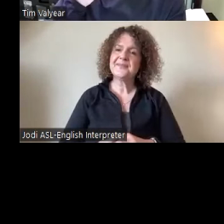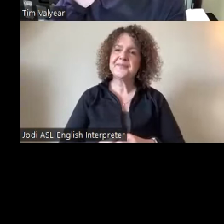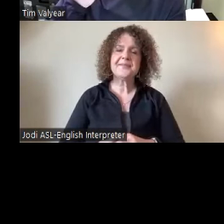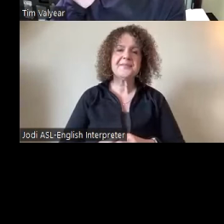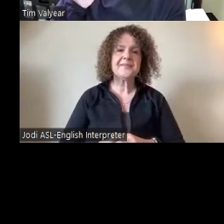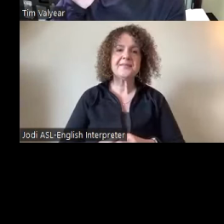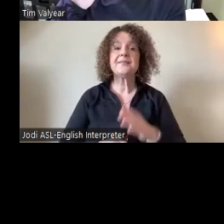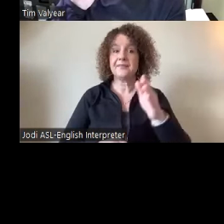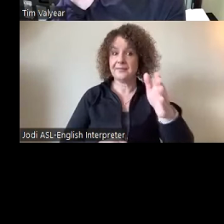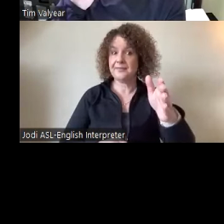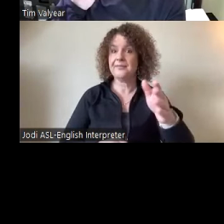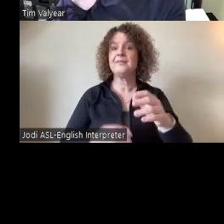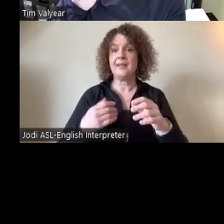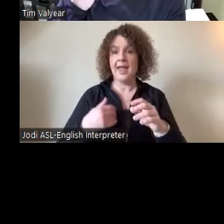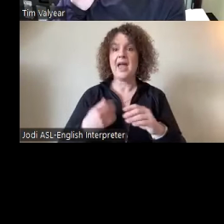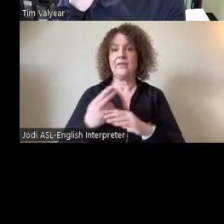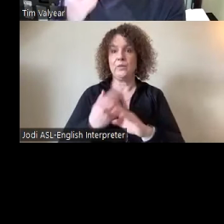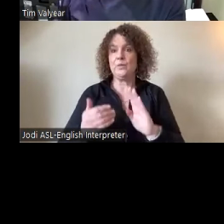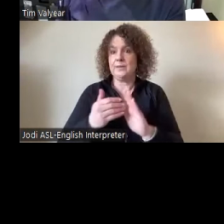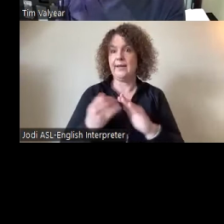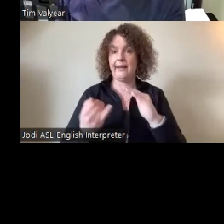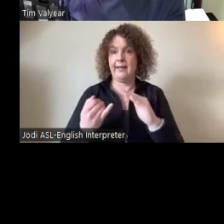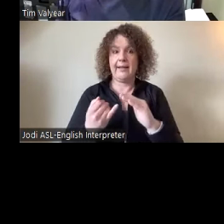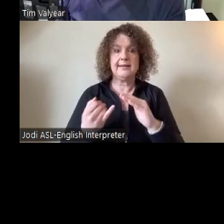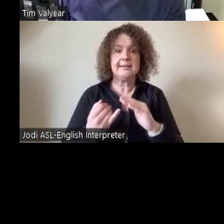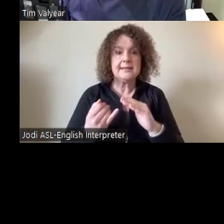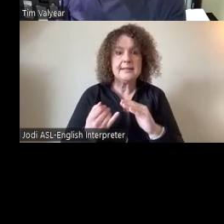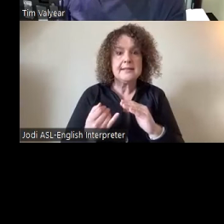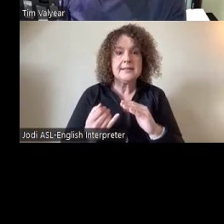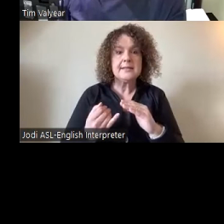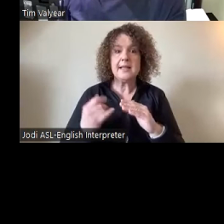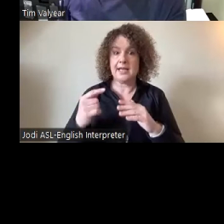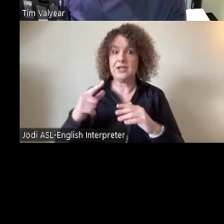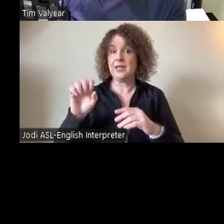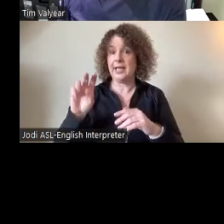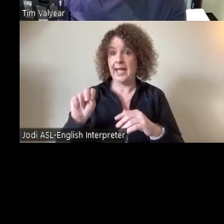ward.